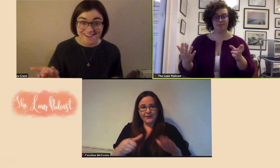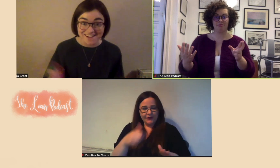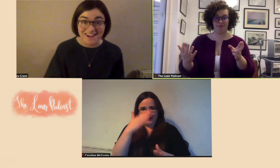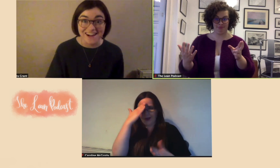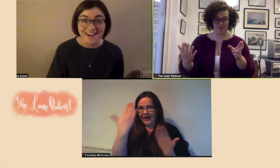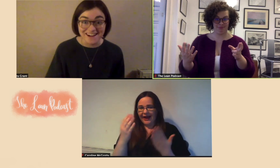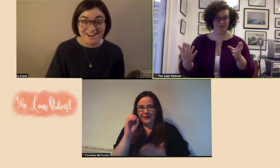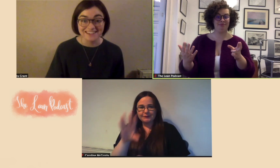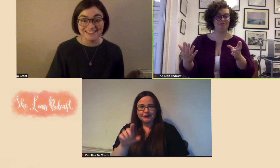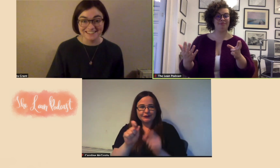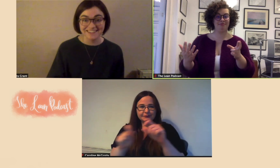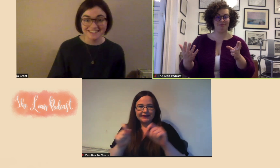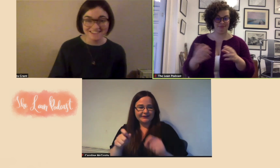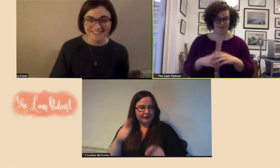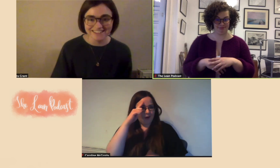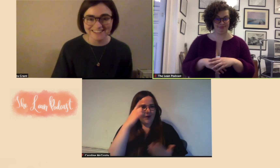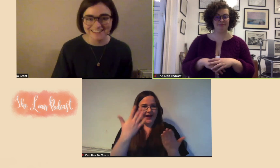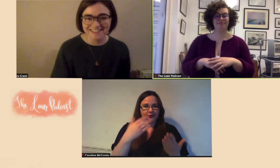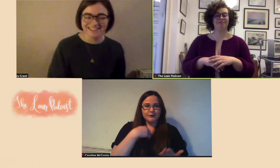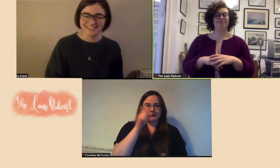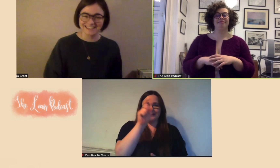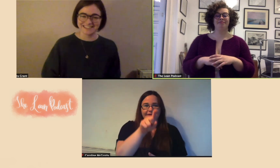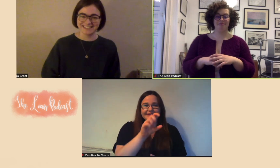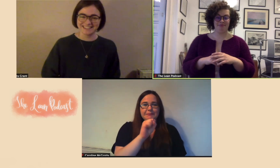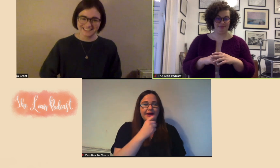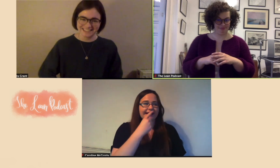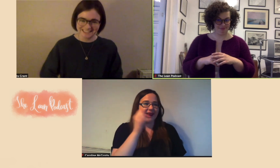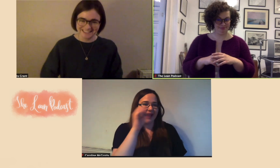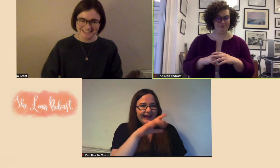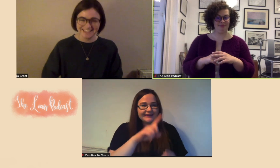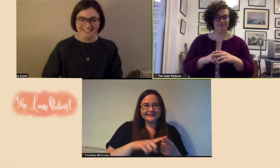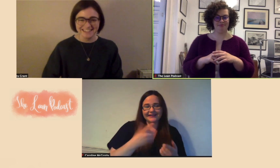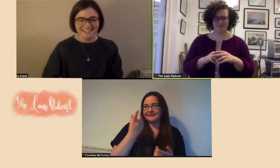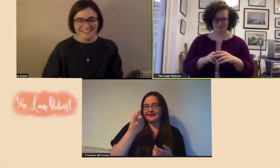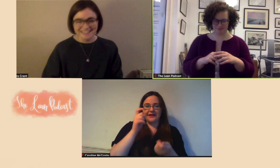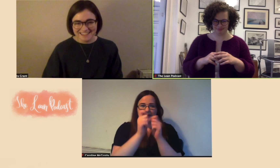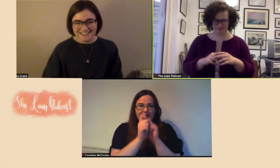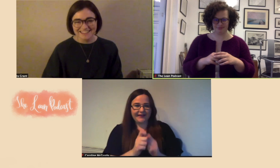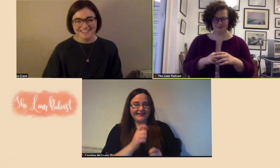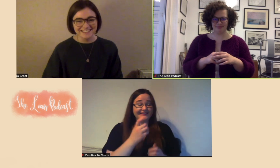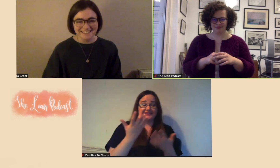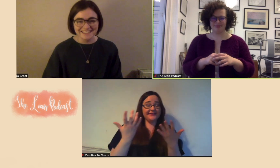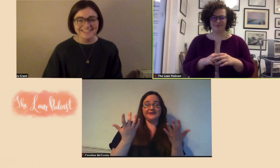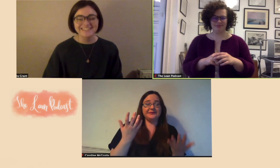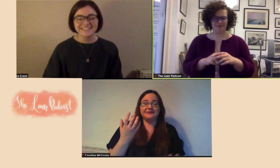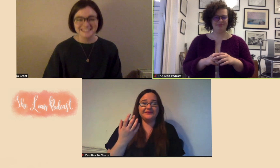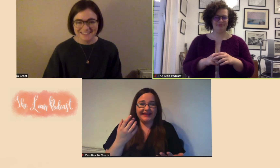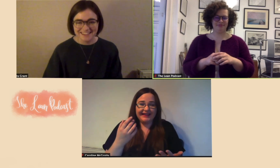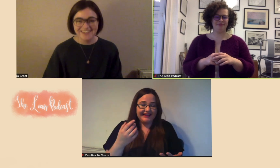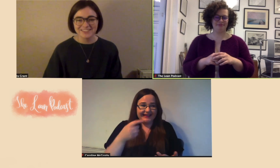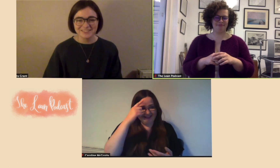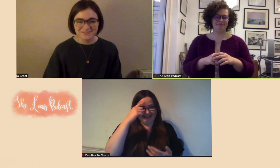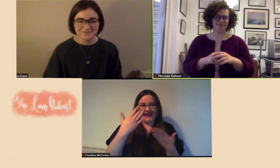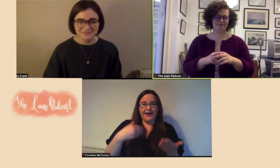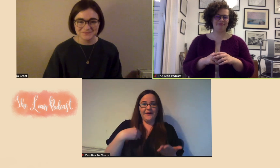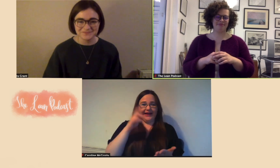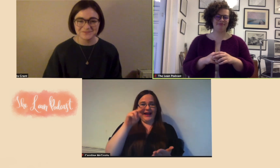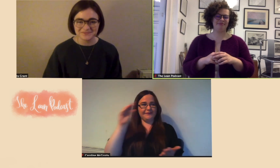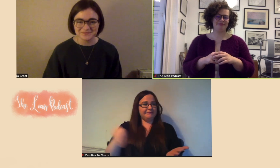Yeah, I suppose six months ago, I didn't even know there was such a thing as Zoom. And now I'm an expert. I know, spotlight people,